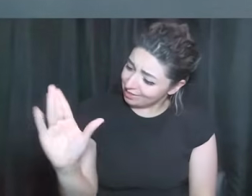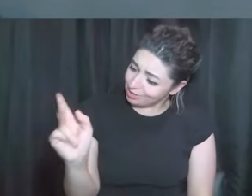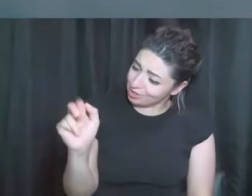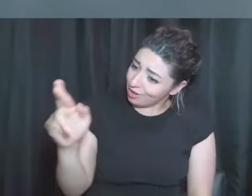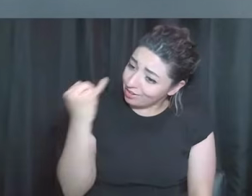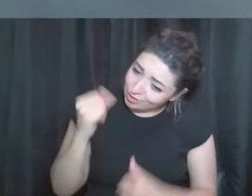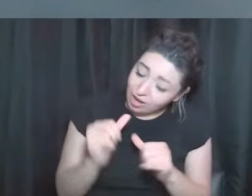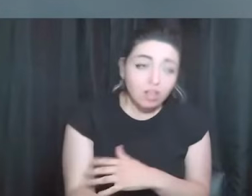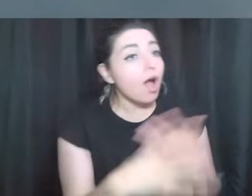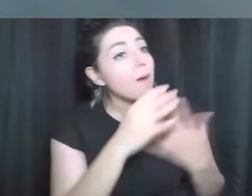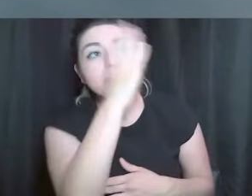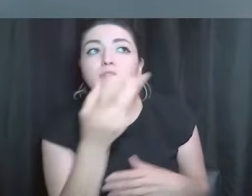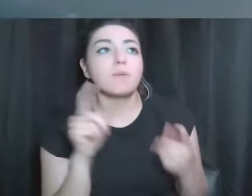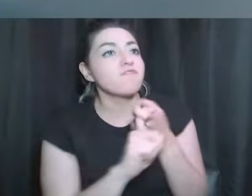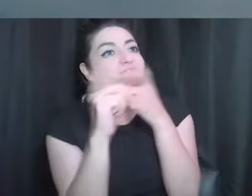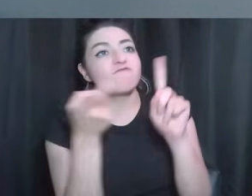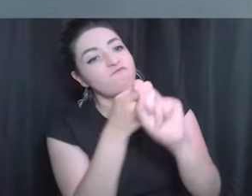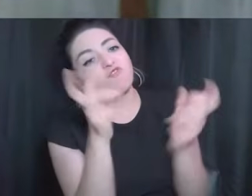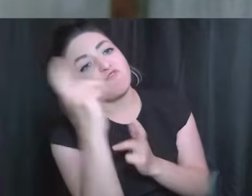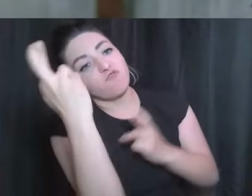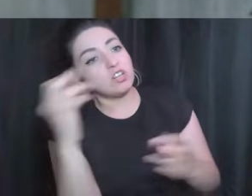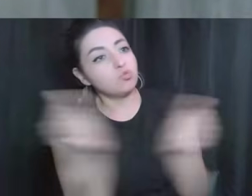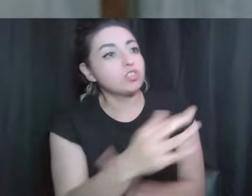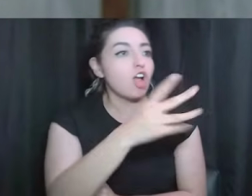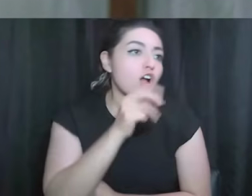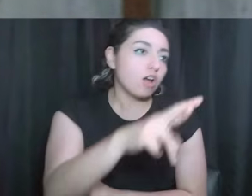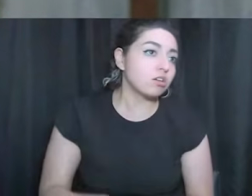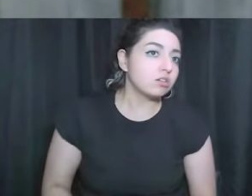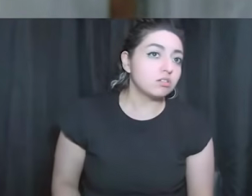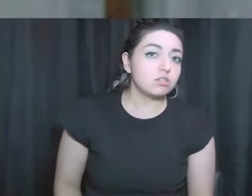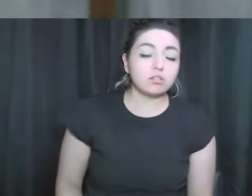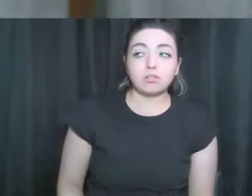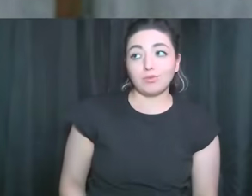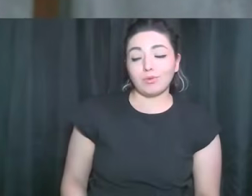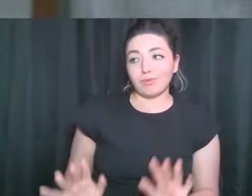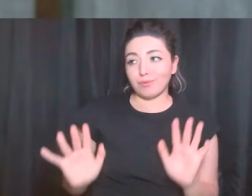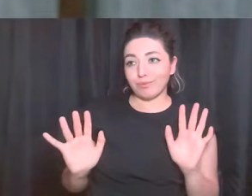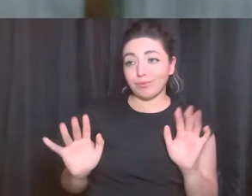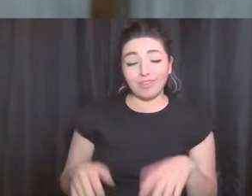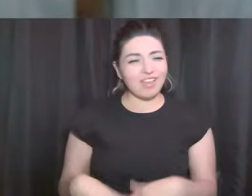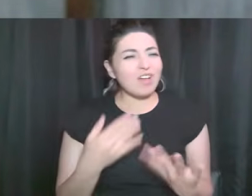900's... Fine, okay? Just wish I could figure out why he still wears the creepy CyberLife threads.